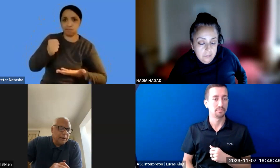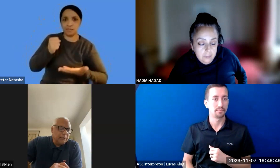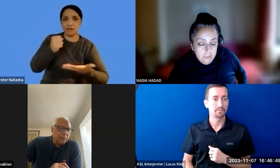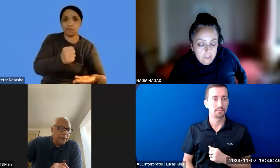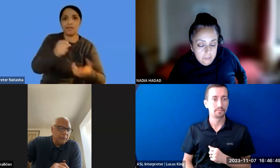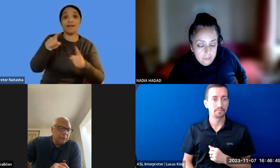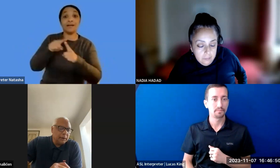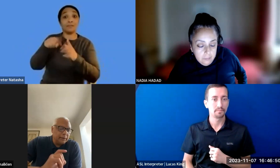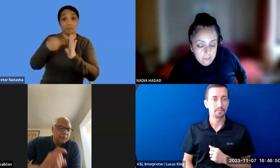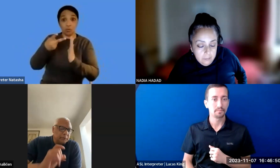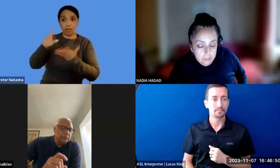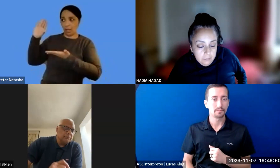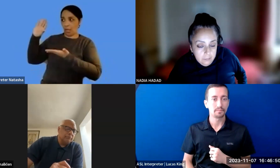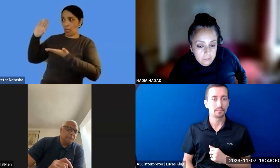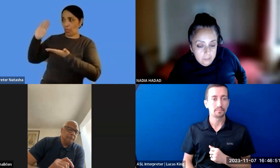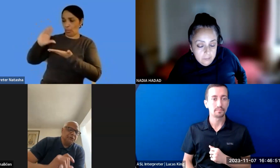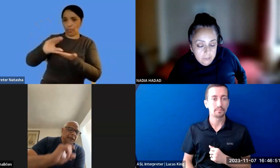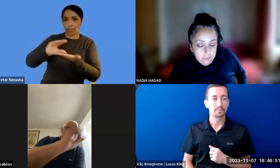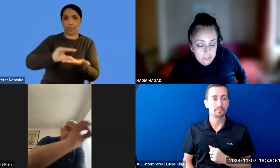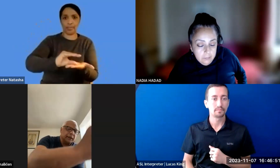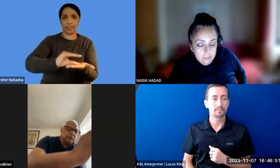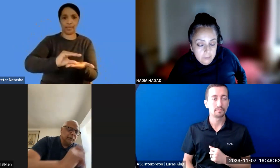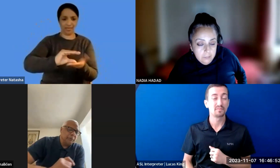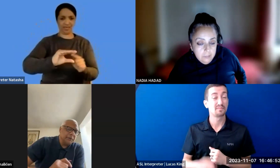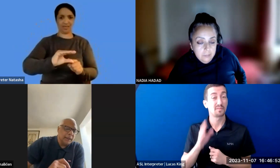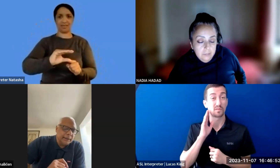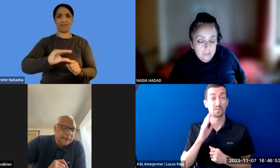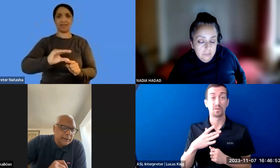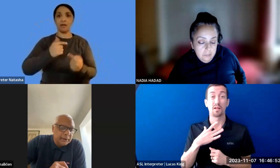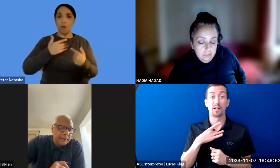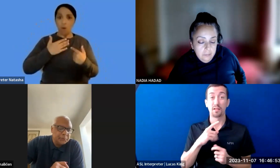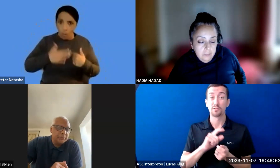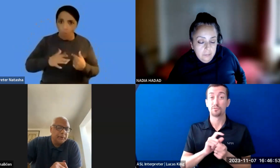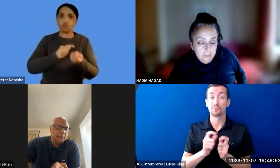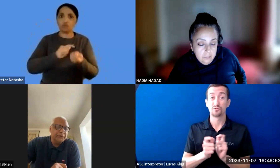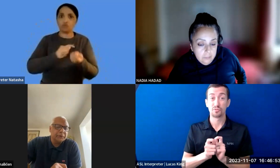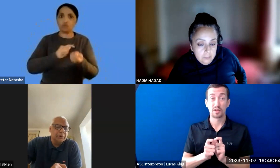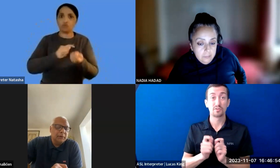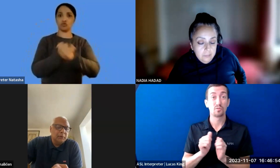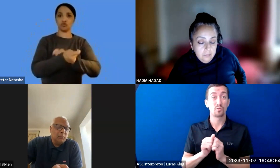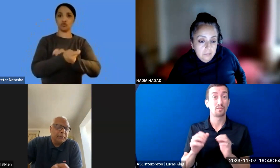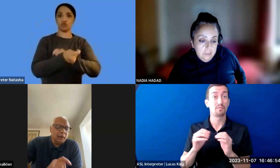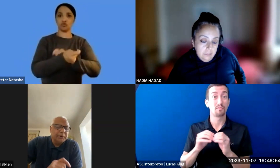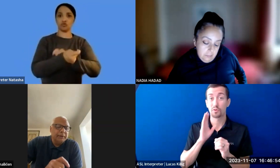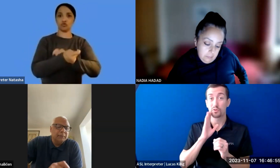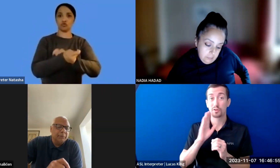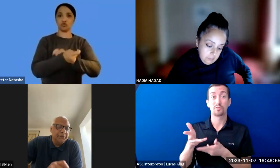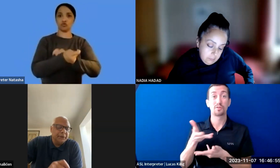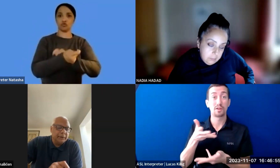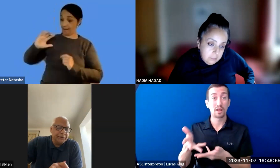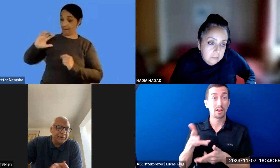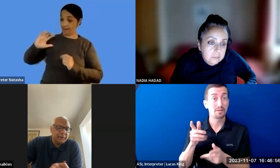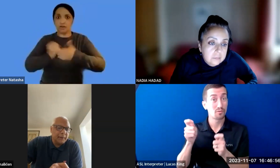and we would like to change that and be directly engaged with donors without intermediaries,